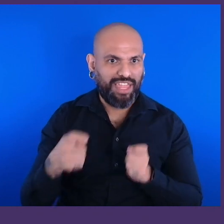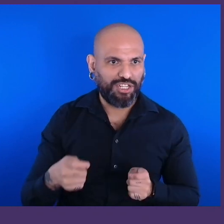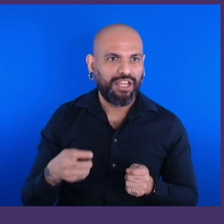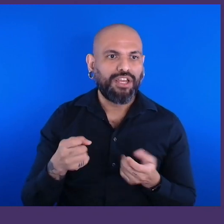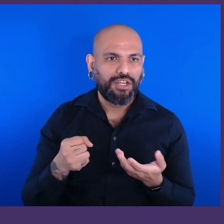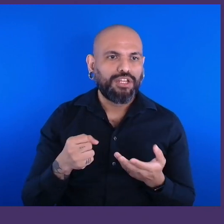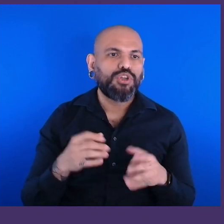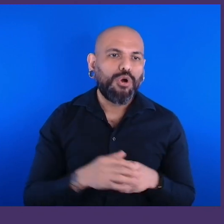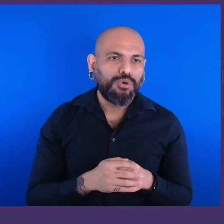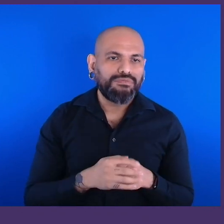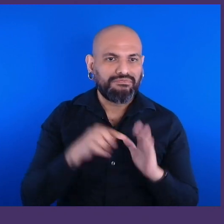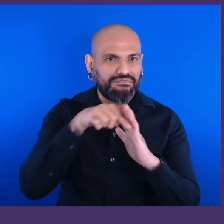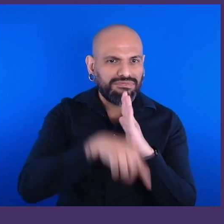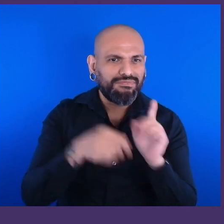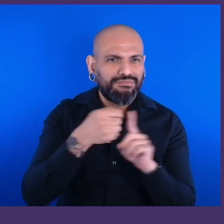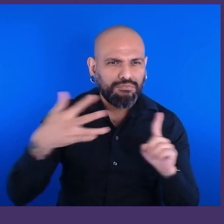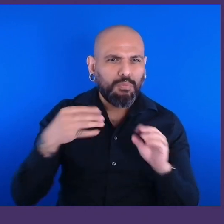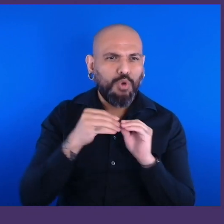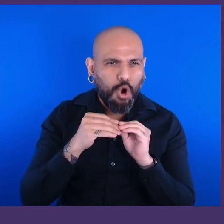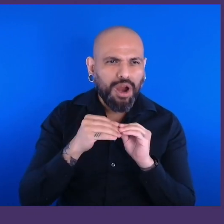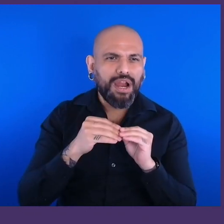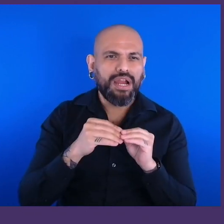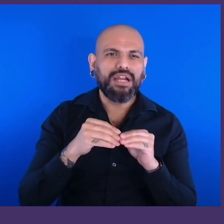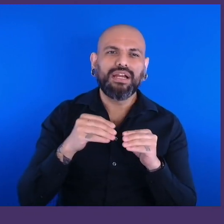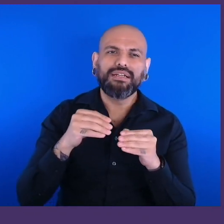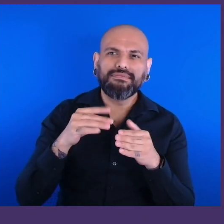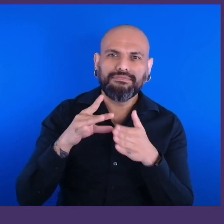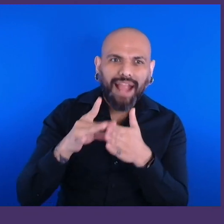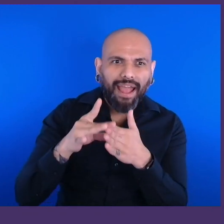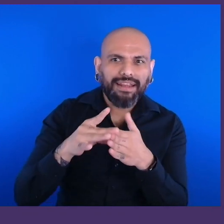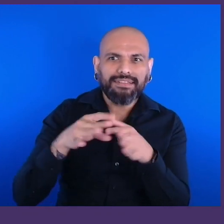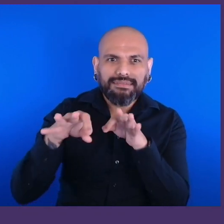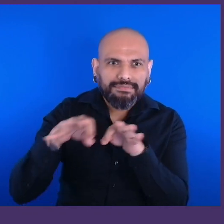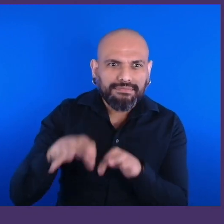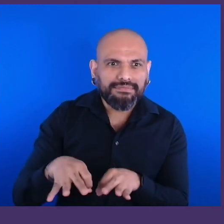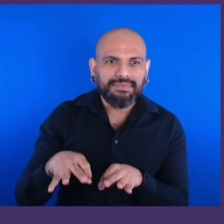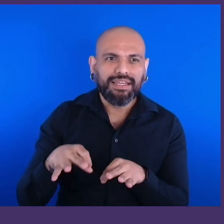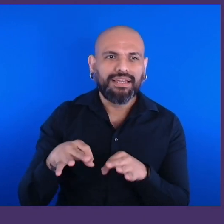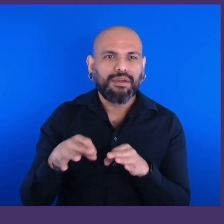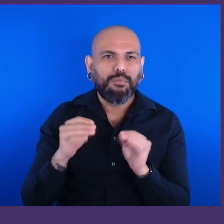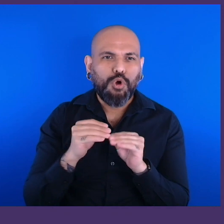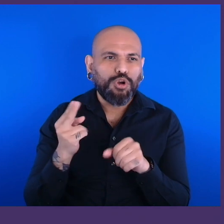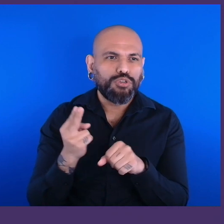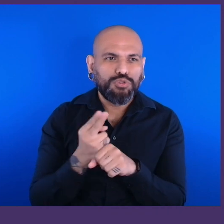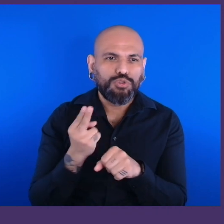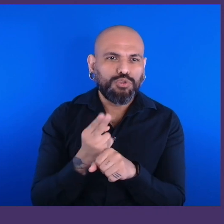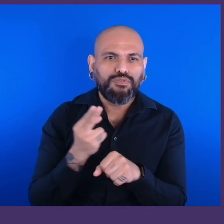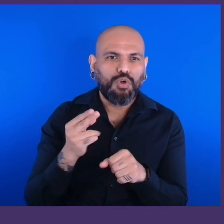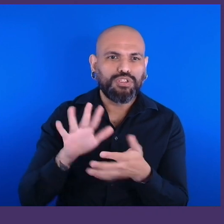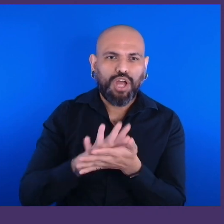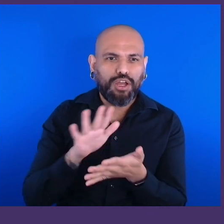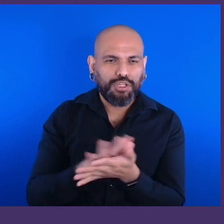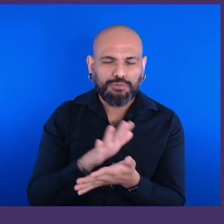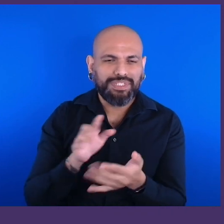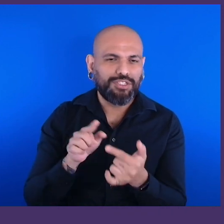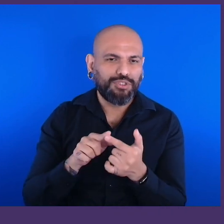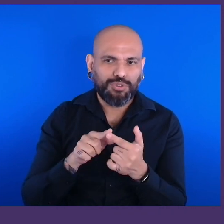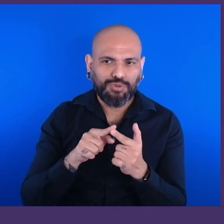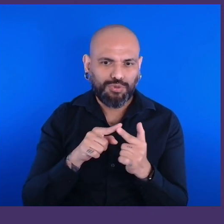and I think it's a very useful document to read because it goes